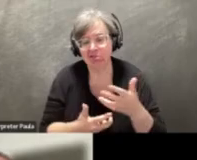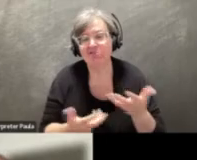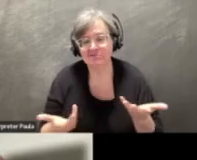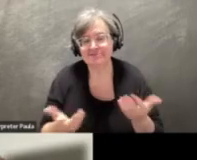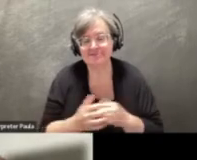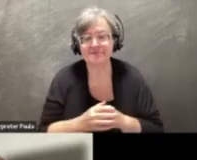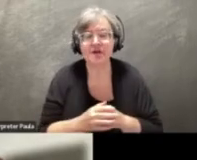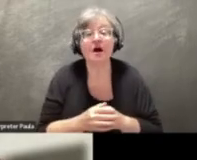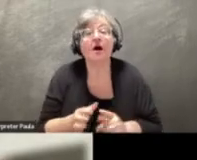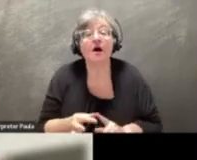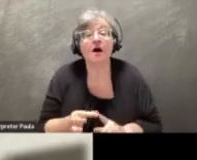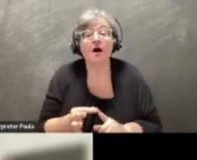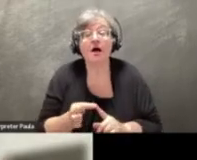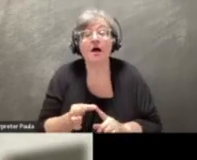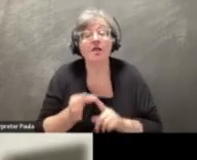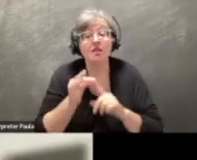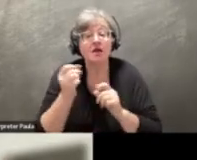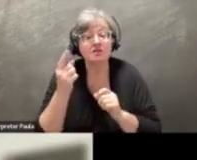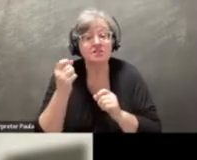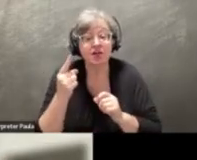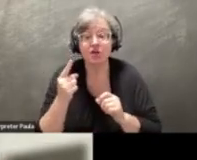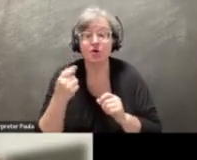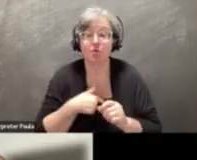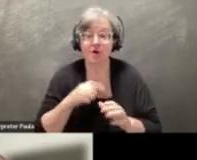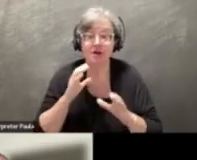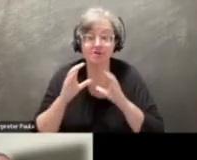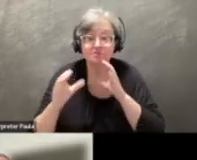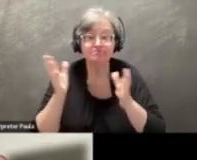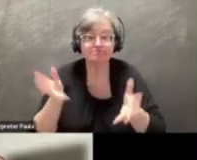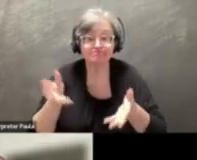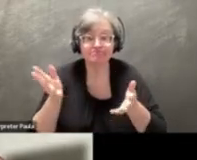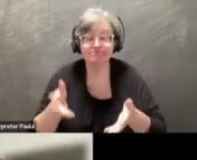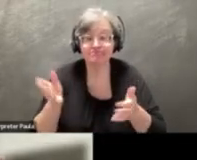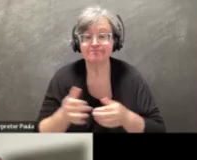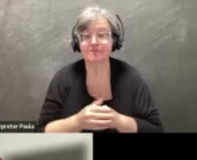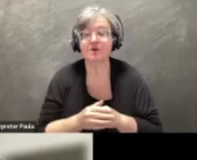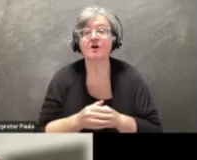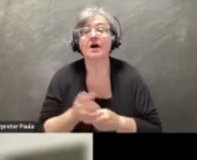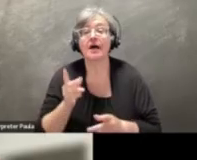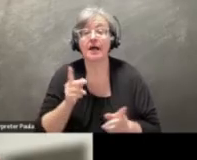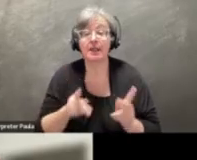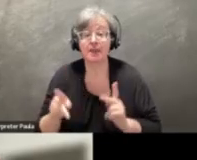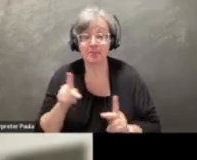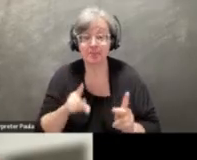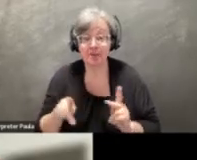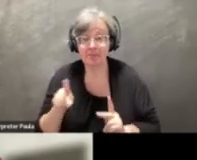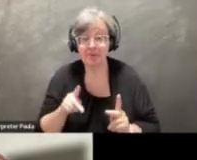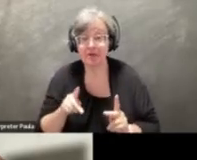conversations are being had and unless the people receiving